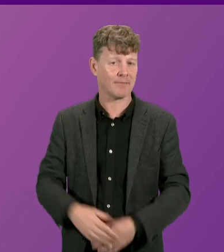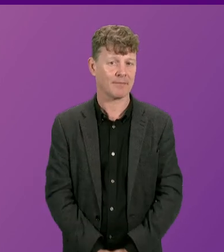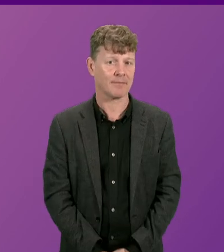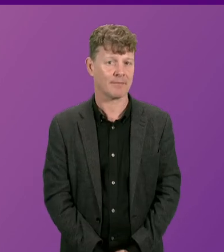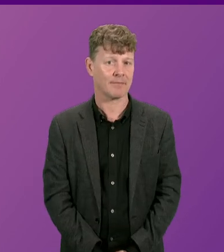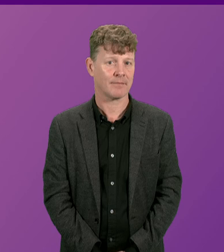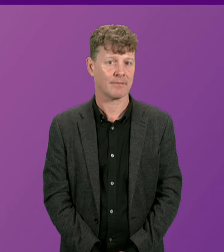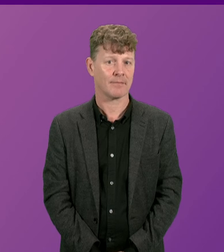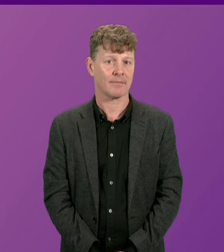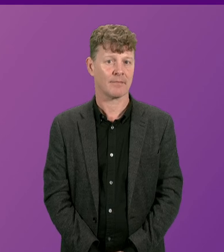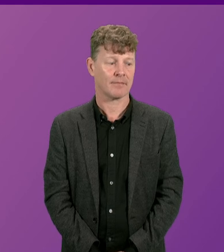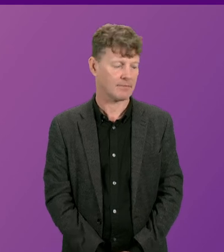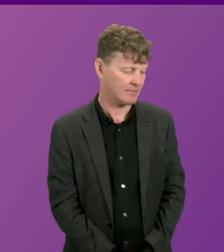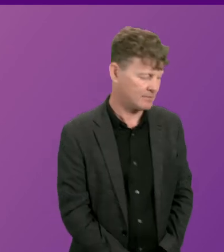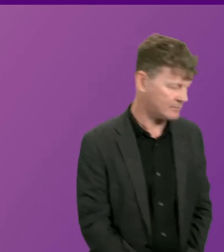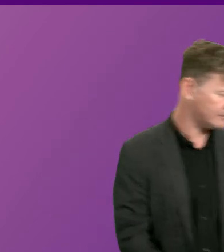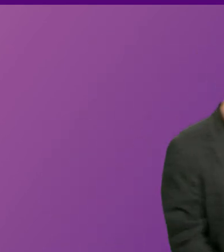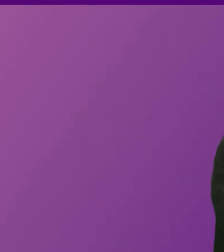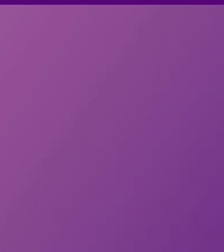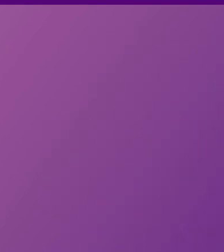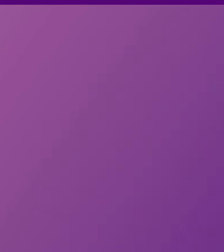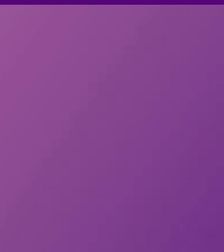We move to general supplementaries and constituency questions.